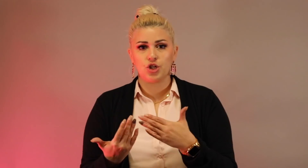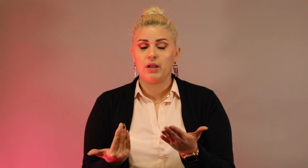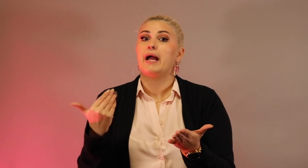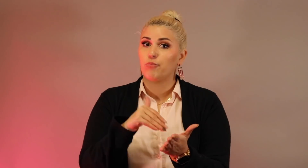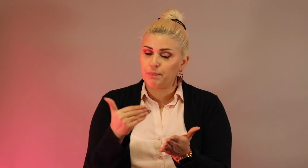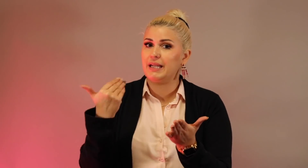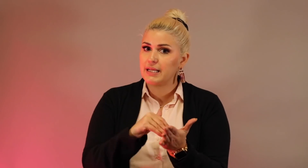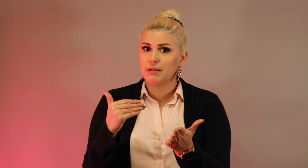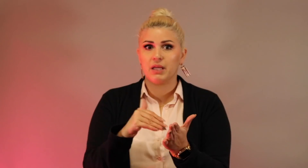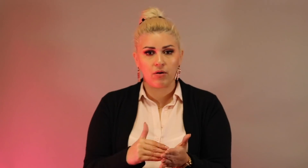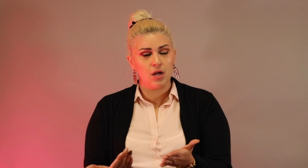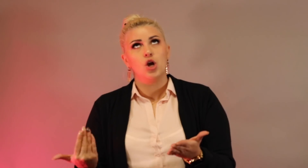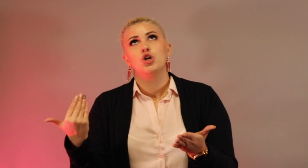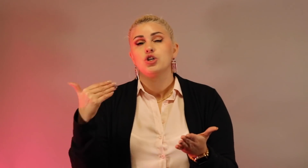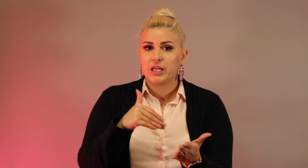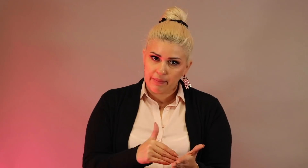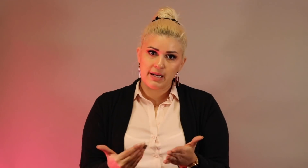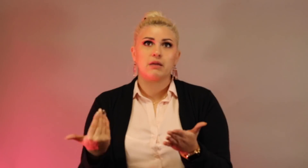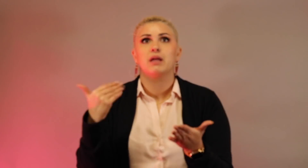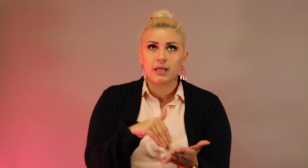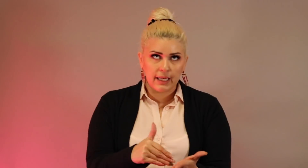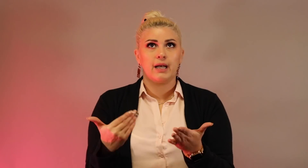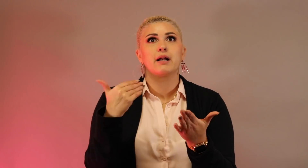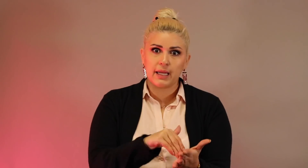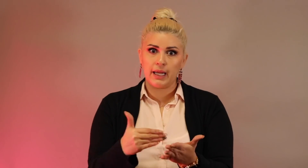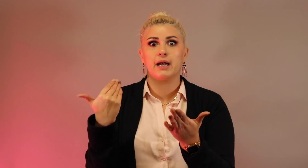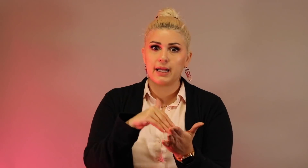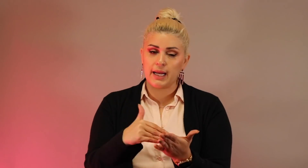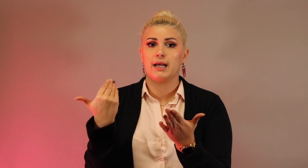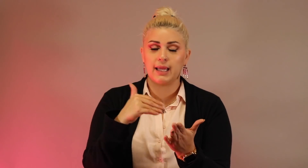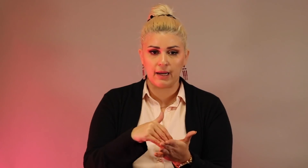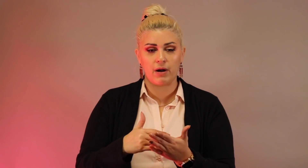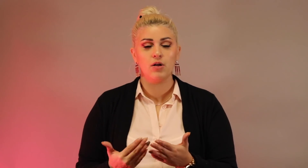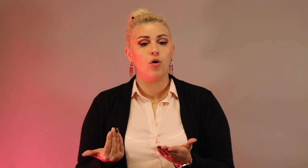to show like I'm repeating something or she kept asking me again and again and again and again, right.